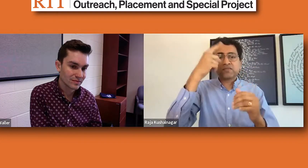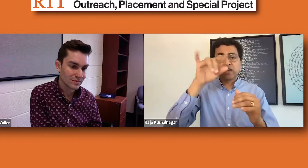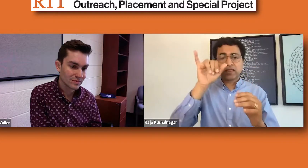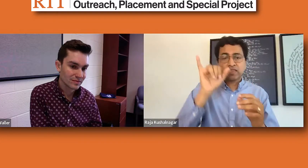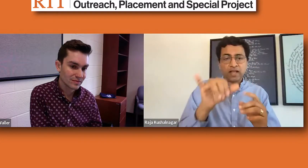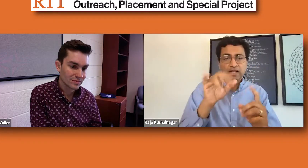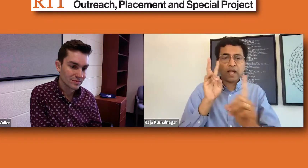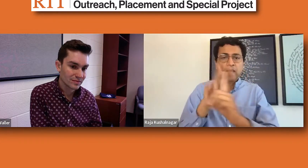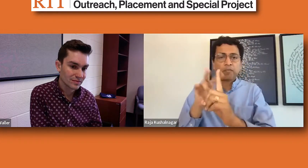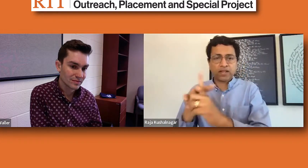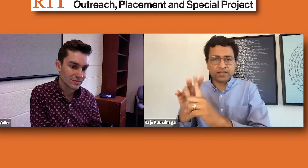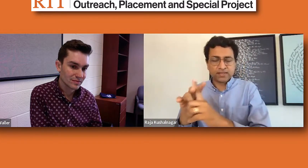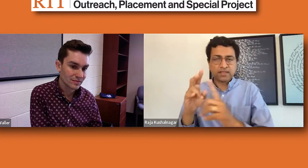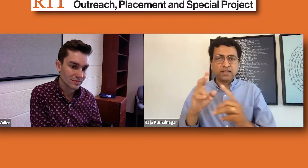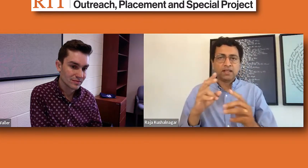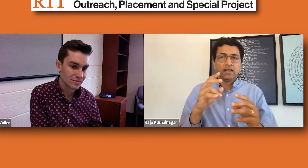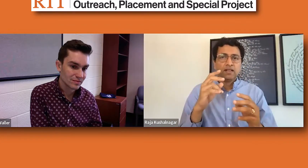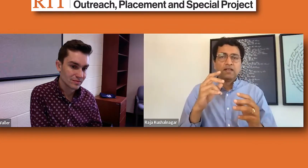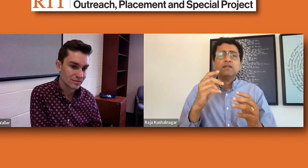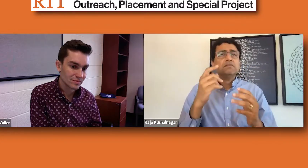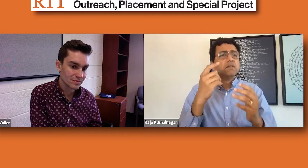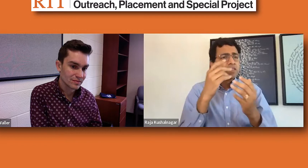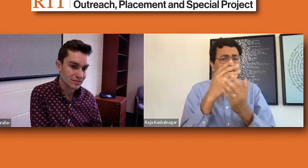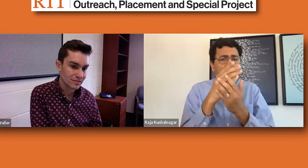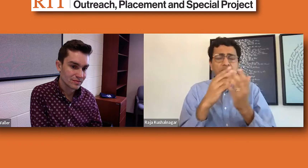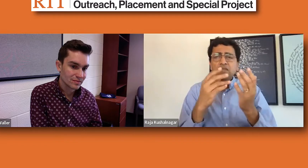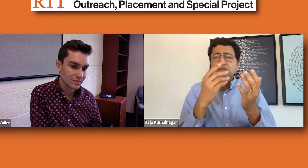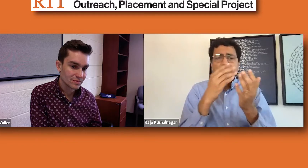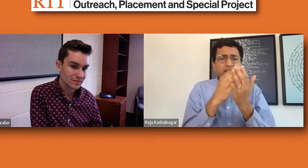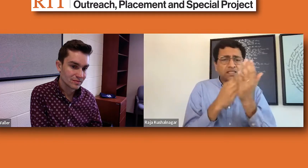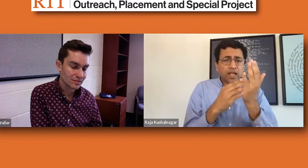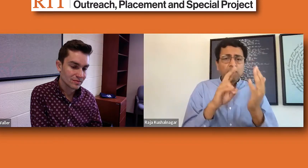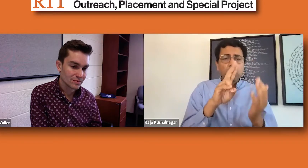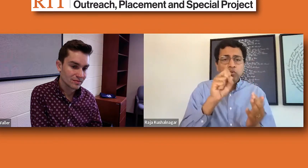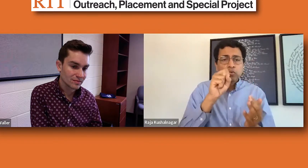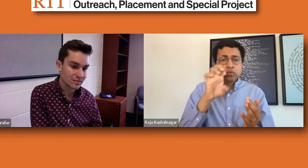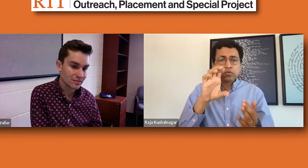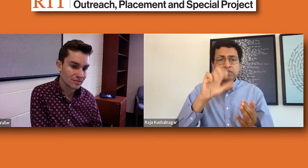meaning? And what I mean by that, does it meet minimum standards for appropriate application?